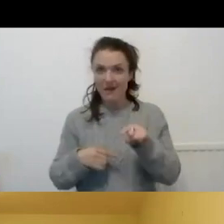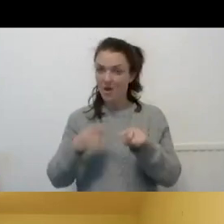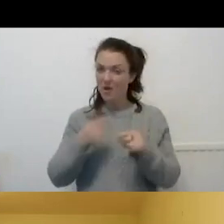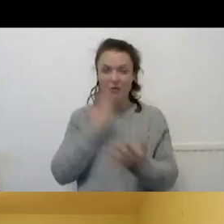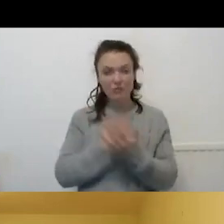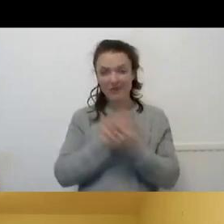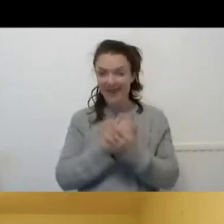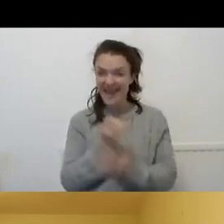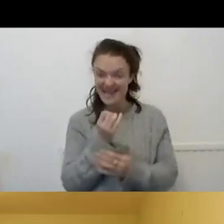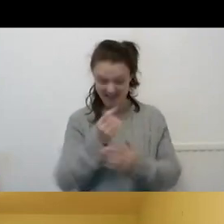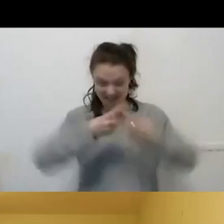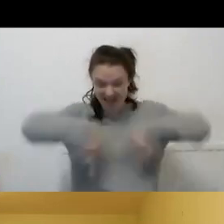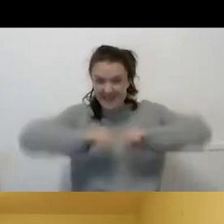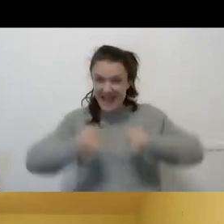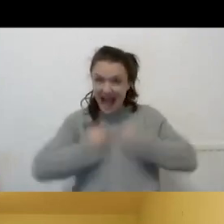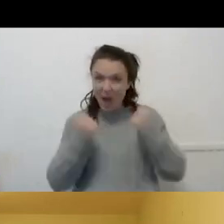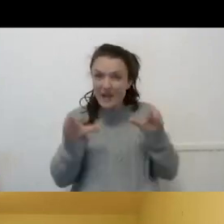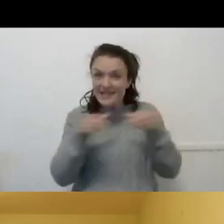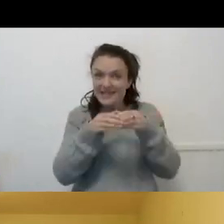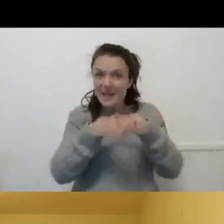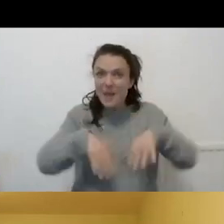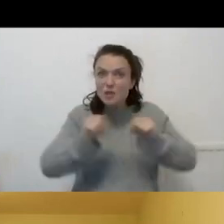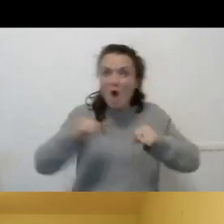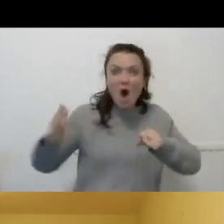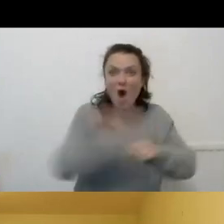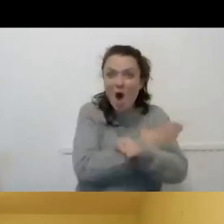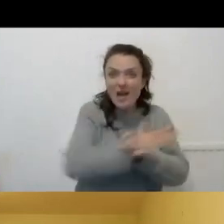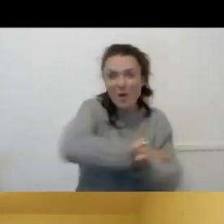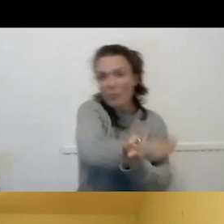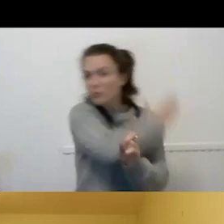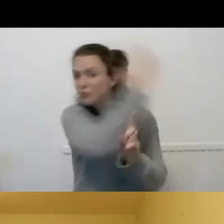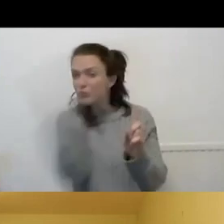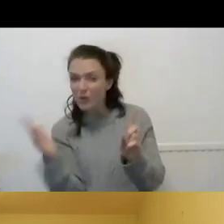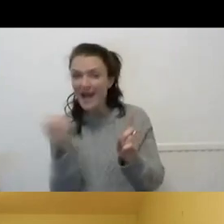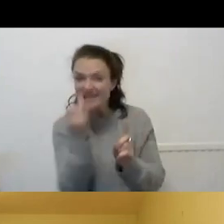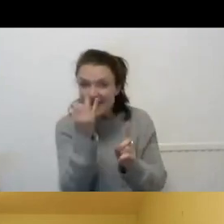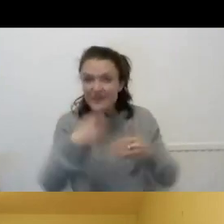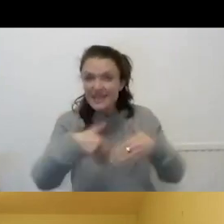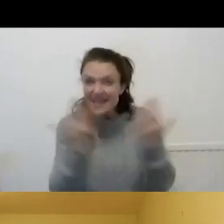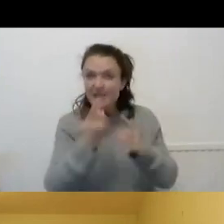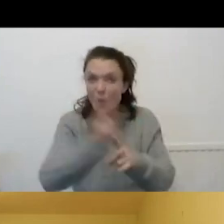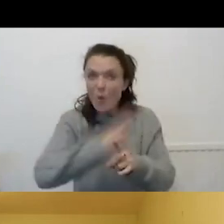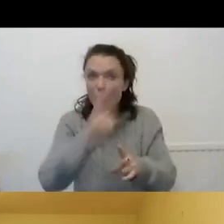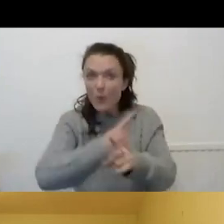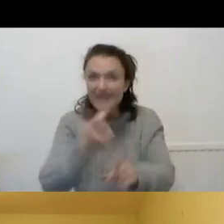days a week, starting early and finishing late. And that just wasn't just us. There were teams